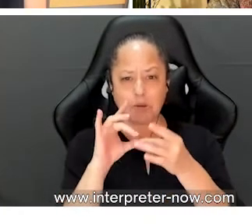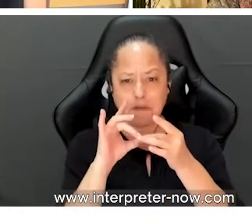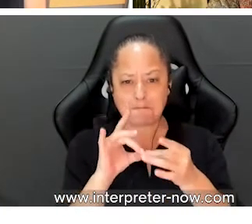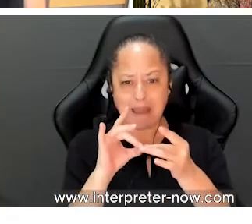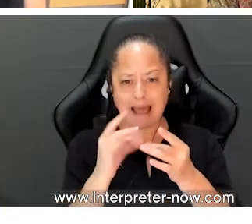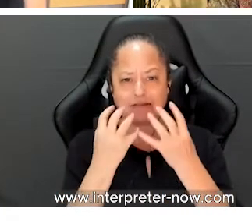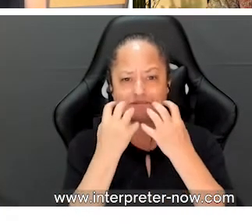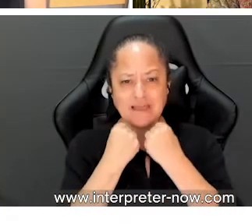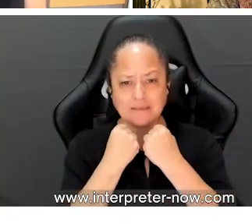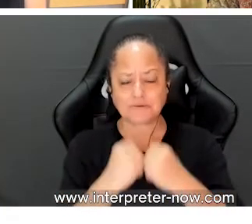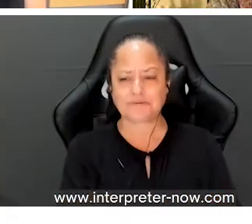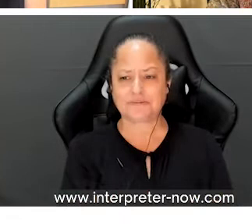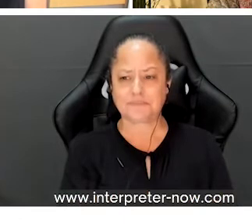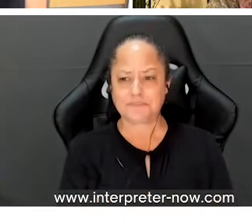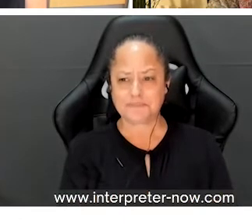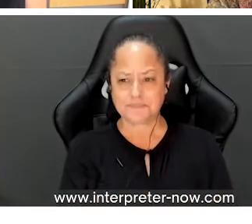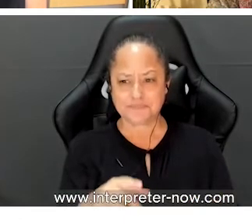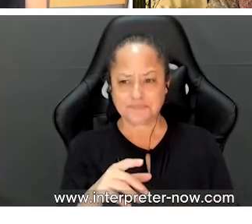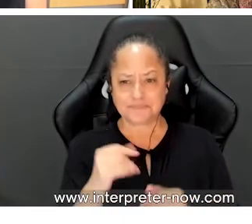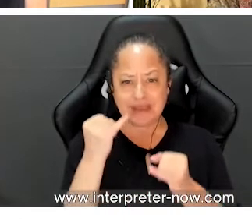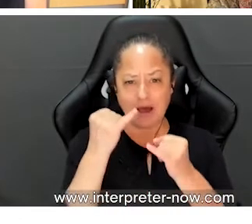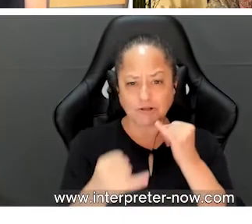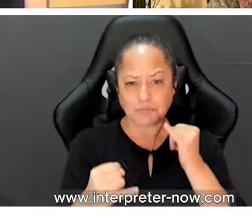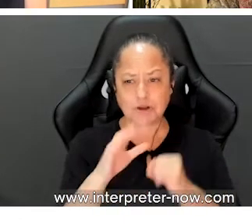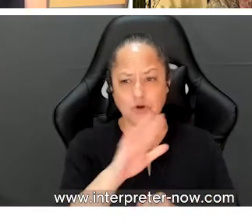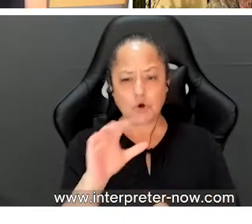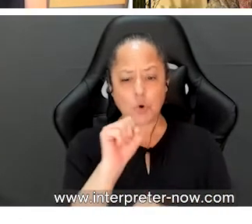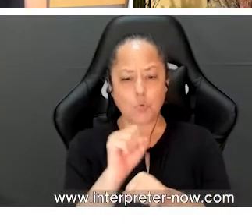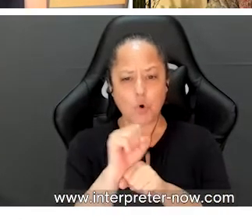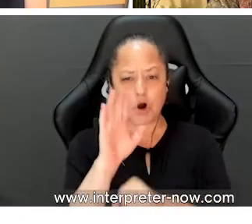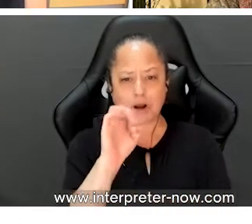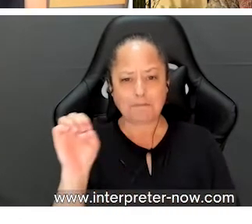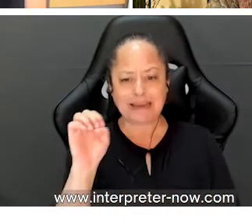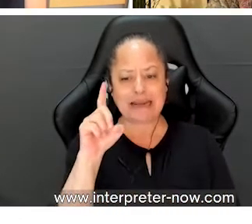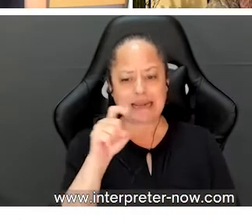values, right? Because ultimately, again, it's like, no, you're just a worker bee.